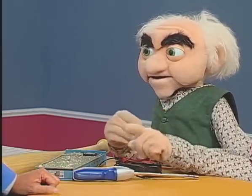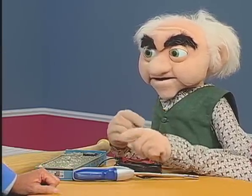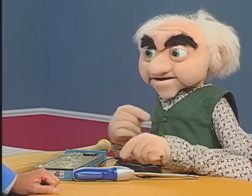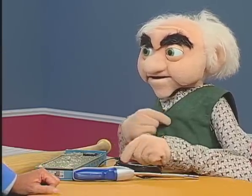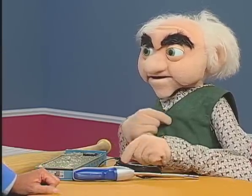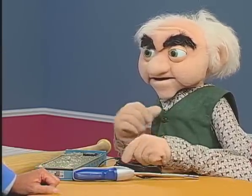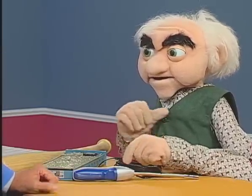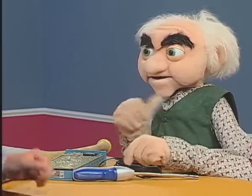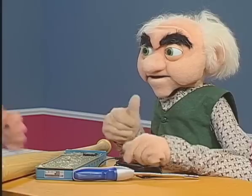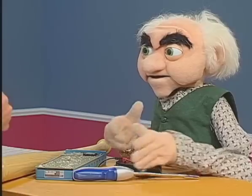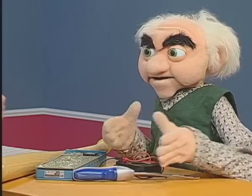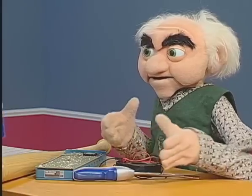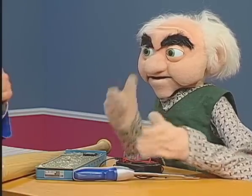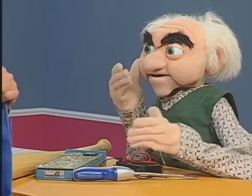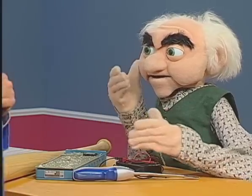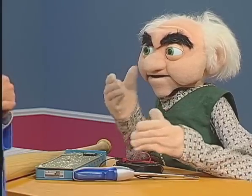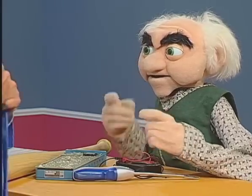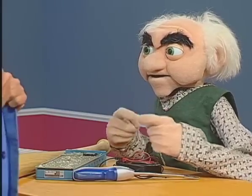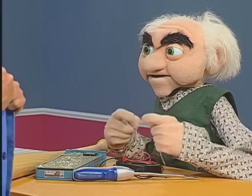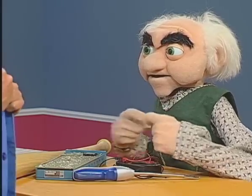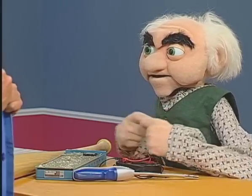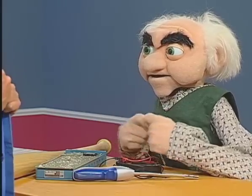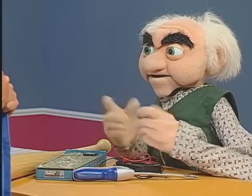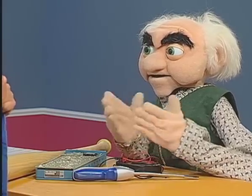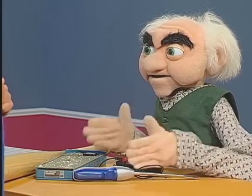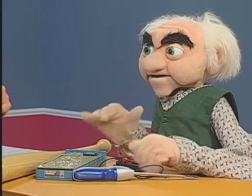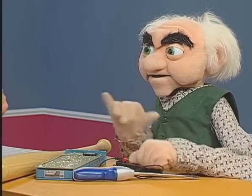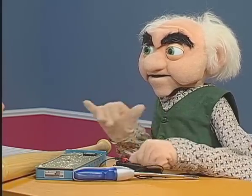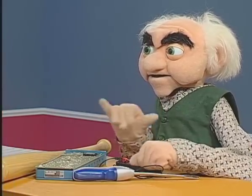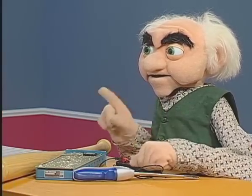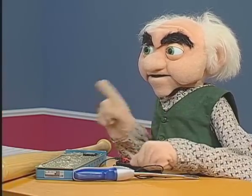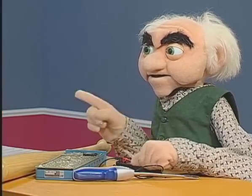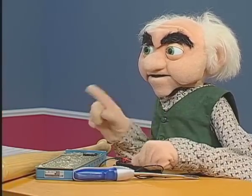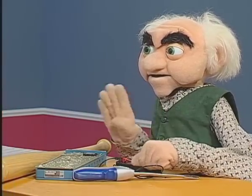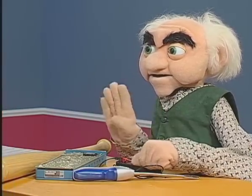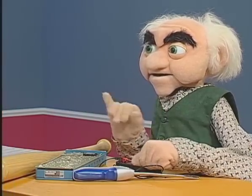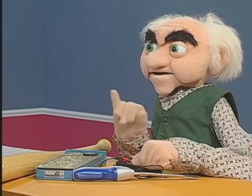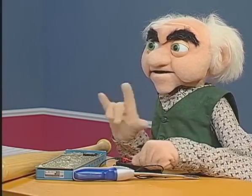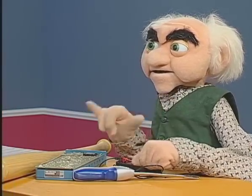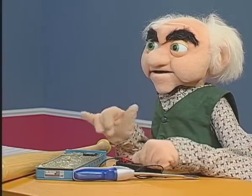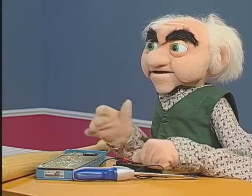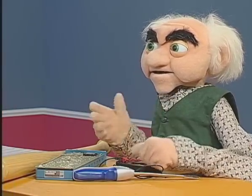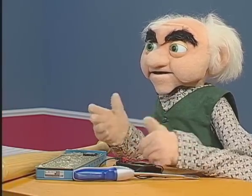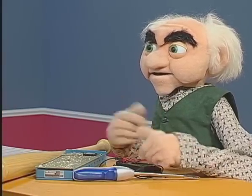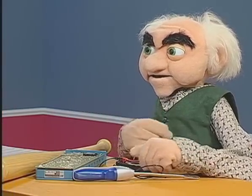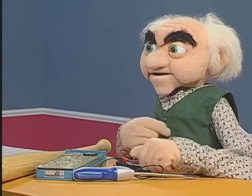I'M NOT AS KNOWLEDGEABLE IN ELECTRONICS AS HE IS.